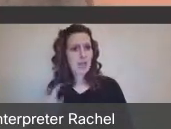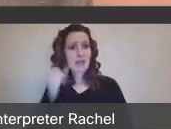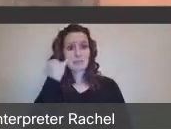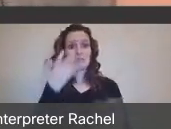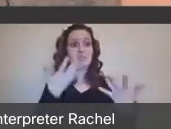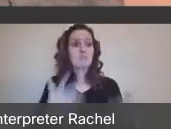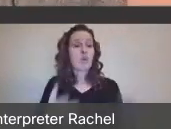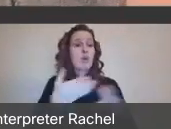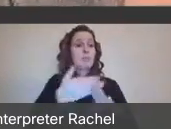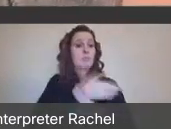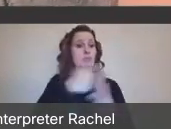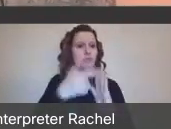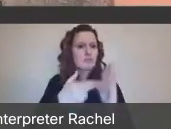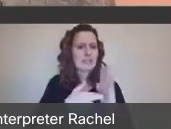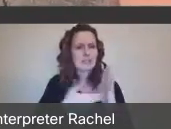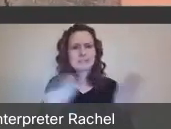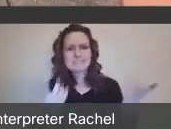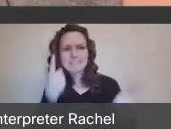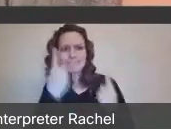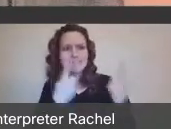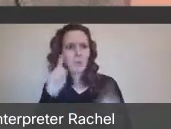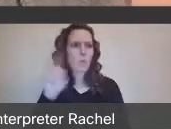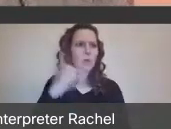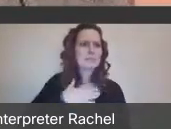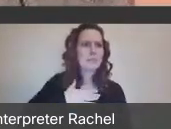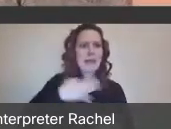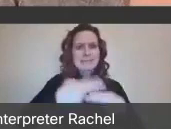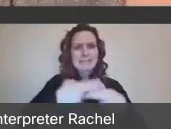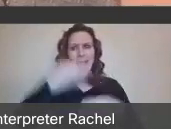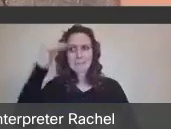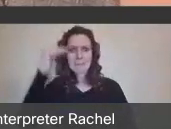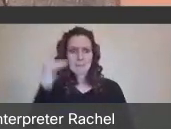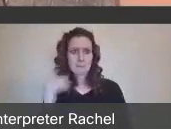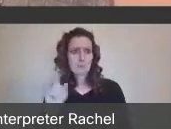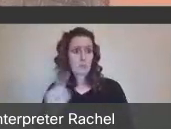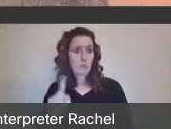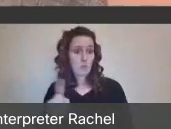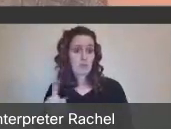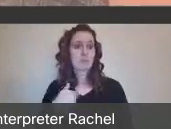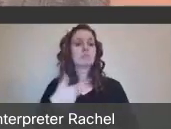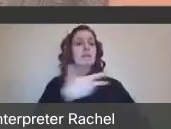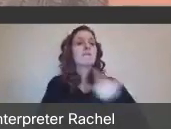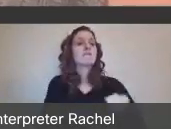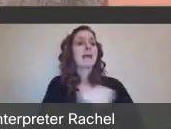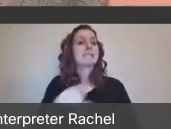some idea of where you are in the line. On our vaccine page there's now a link next to a blue